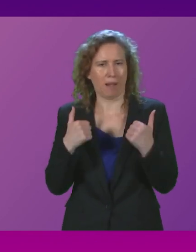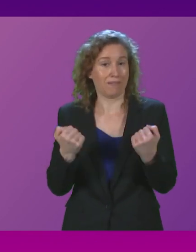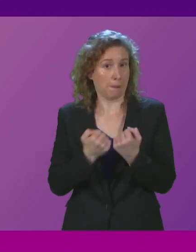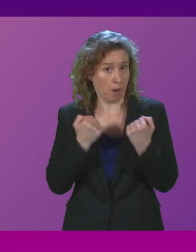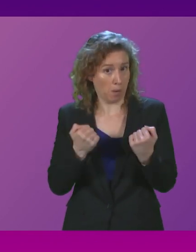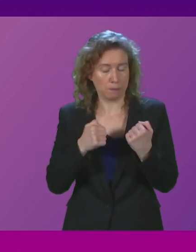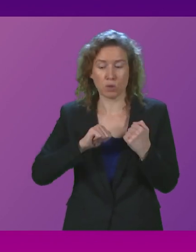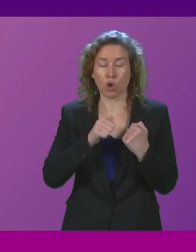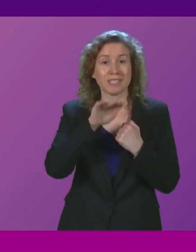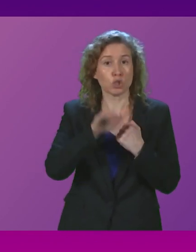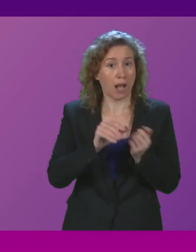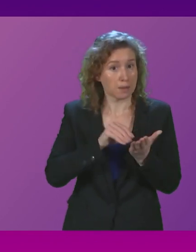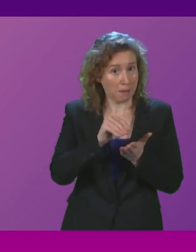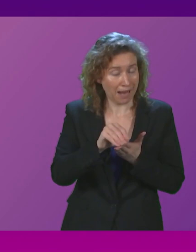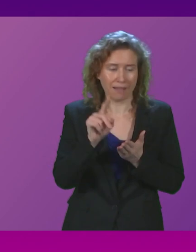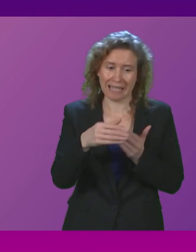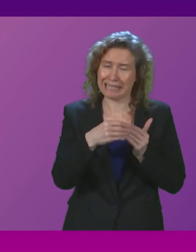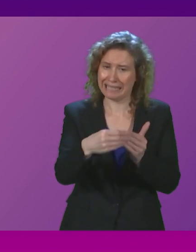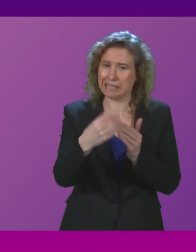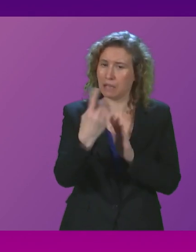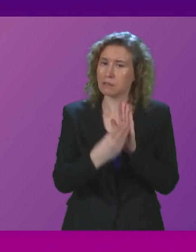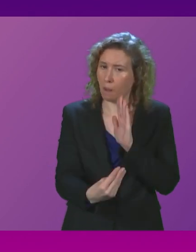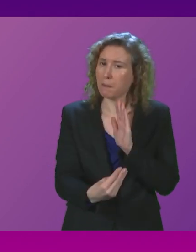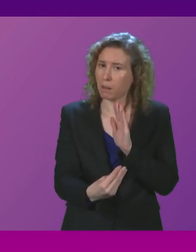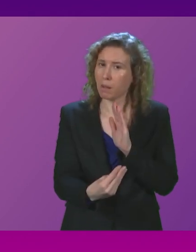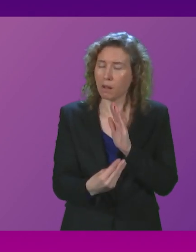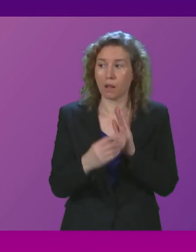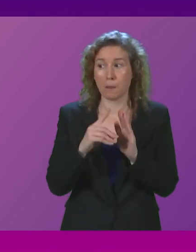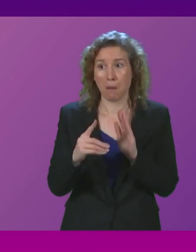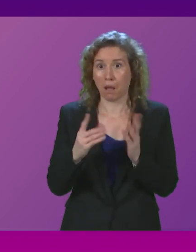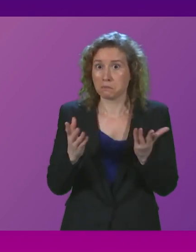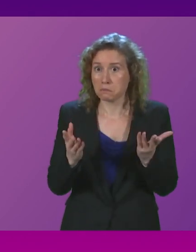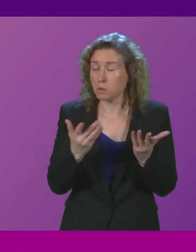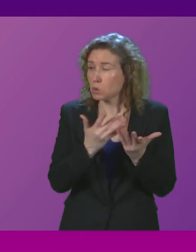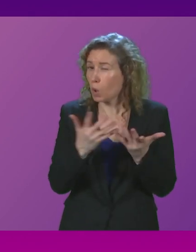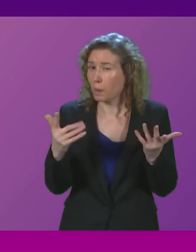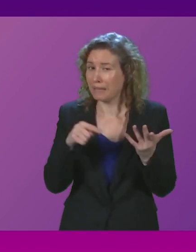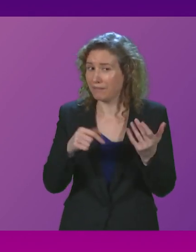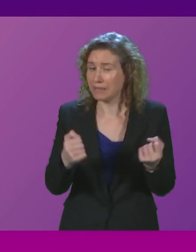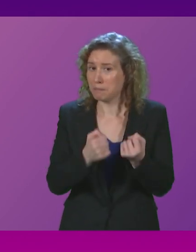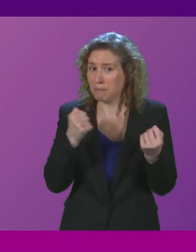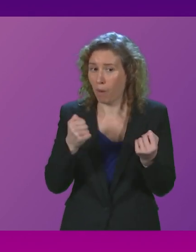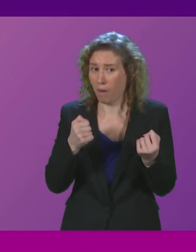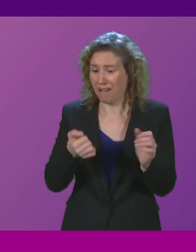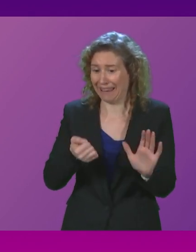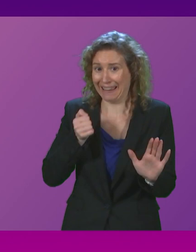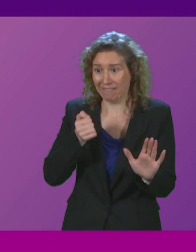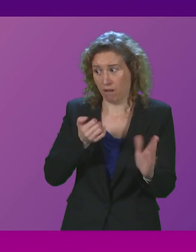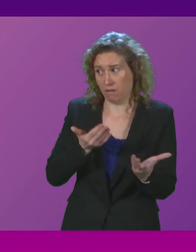child payment is the leading example of that. As long as so many such powers and levers lie with a UK Government that is acting in